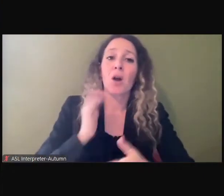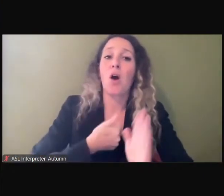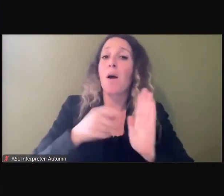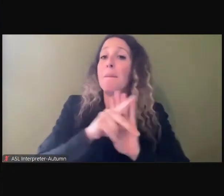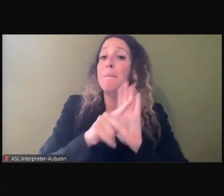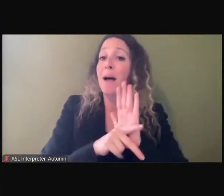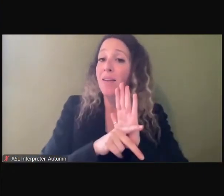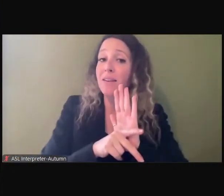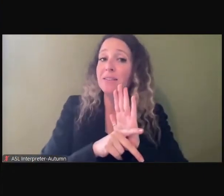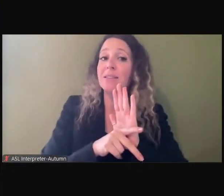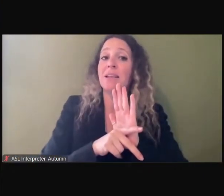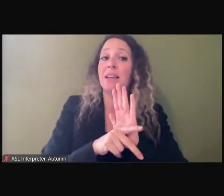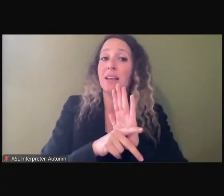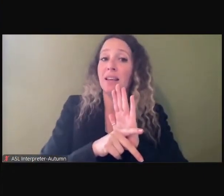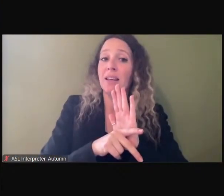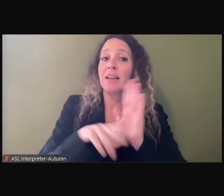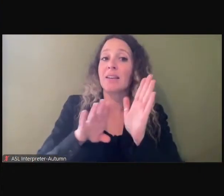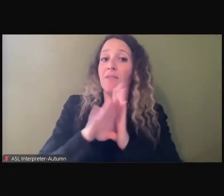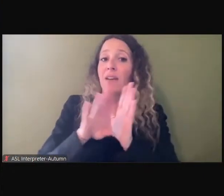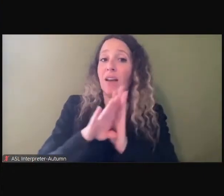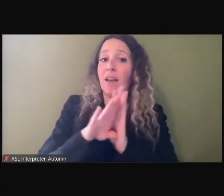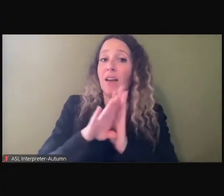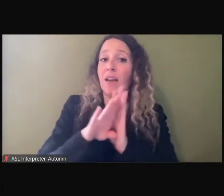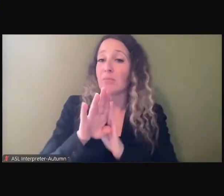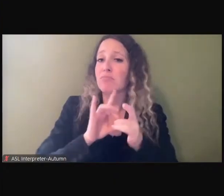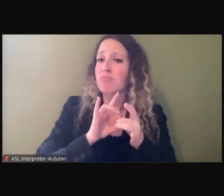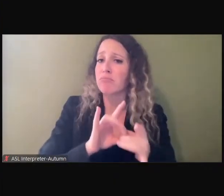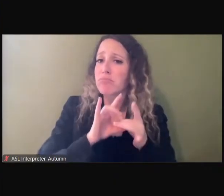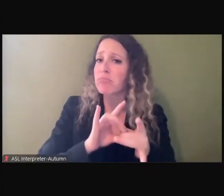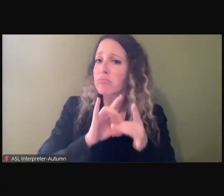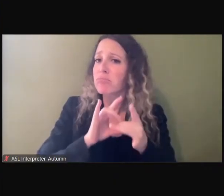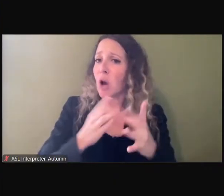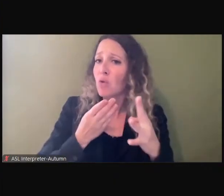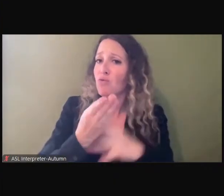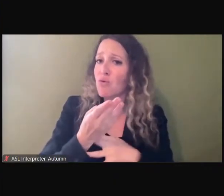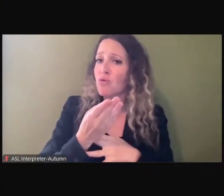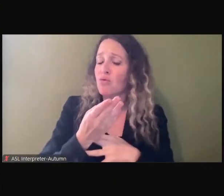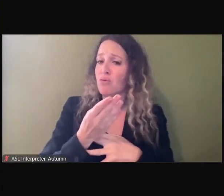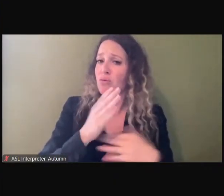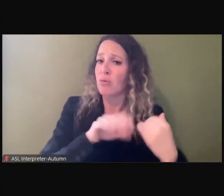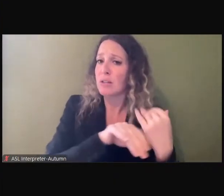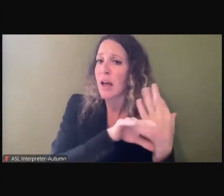the creation of valid practitioner-patient relationships through telehealth, removing